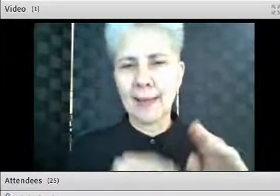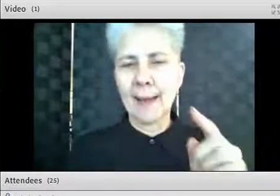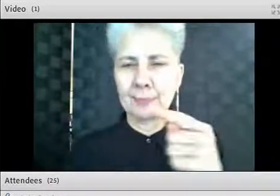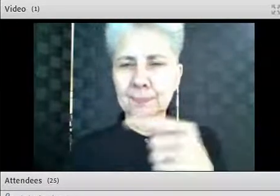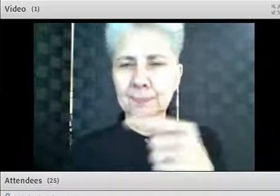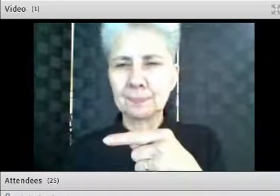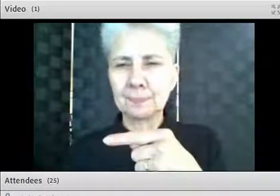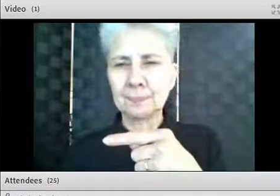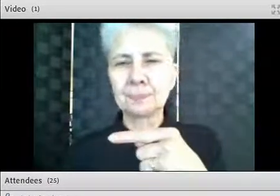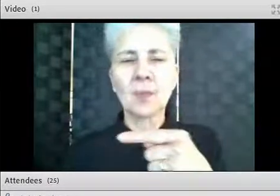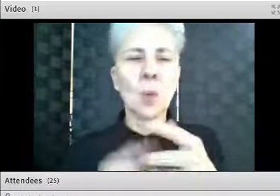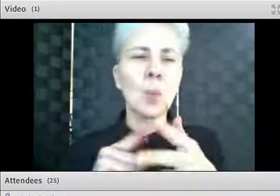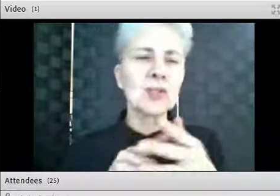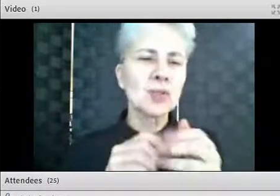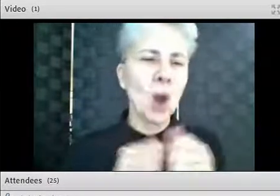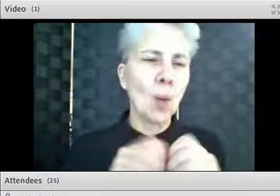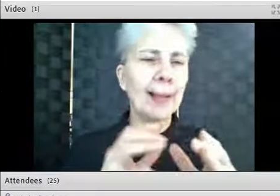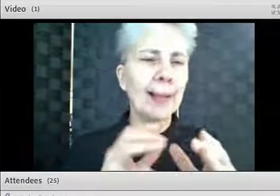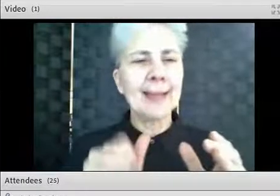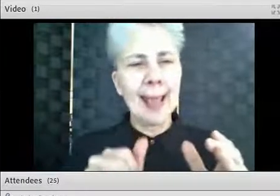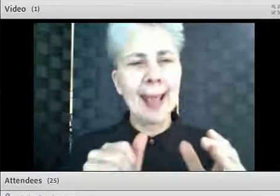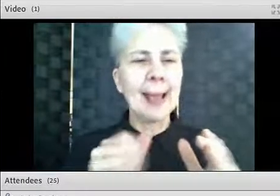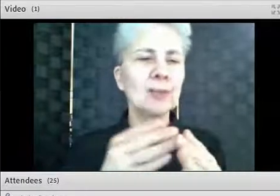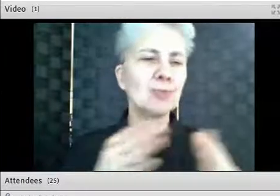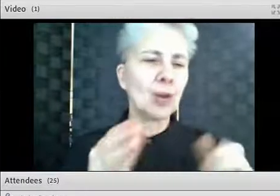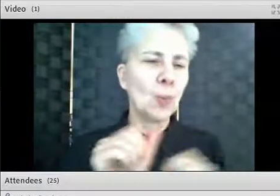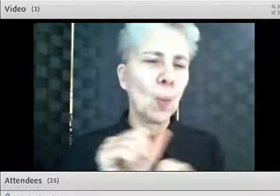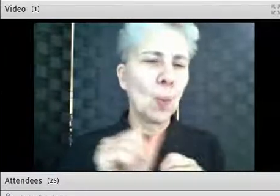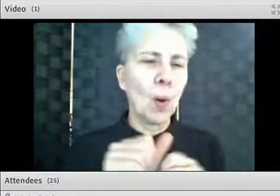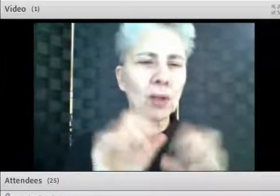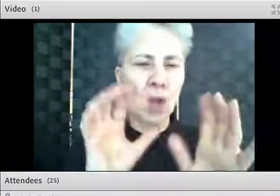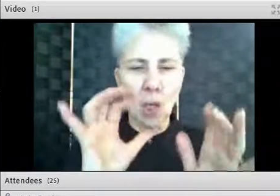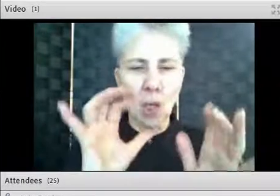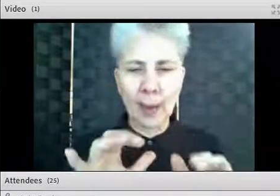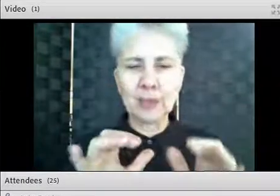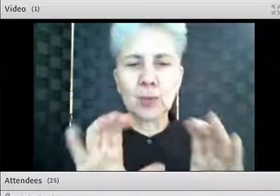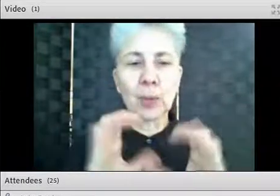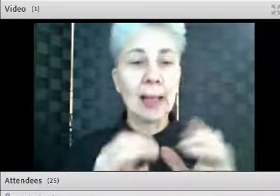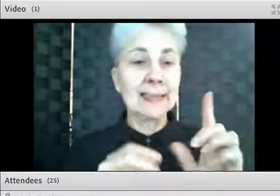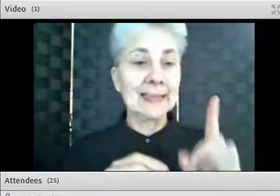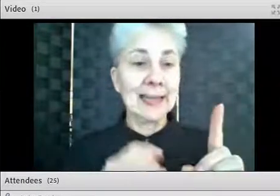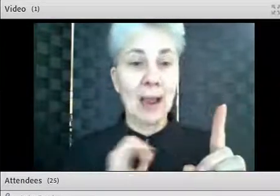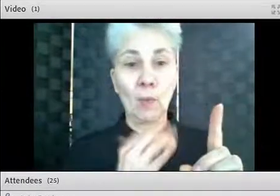general works, all the way to class Z, our favorite classification number, library science, right?